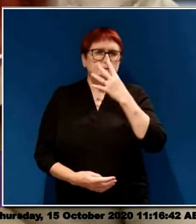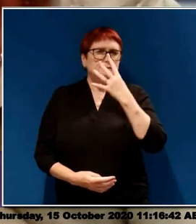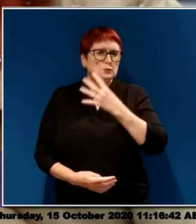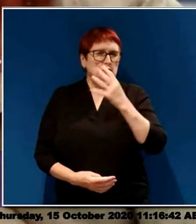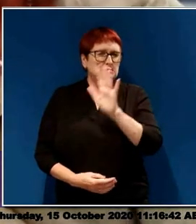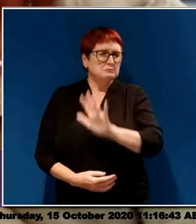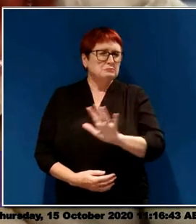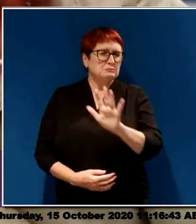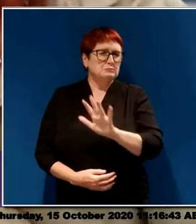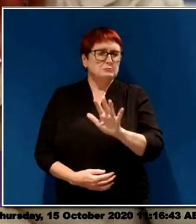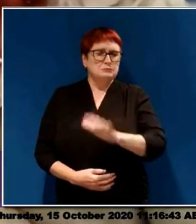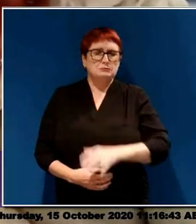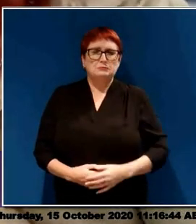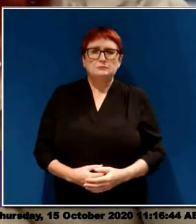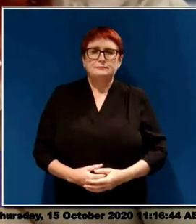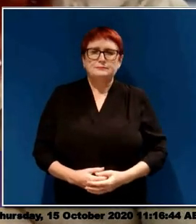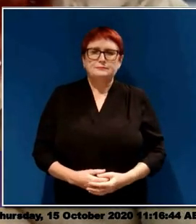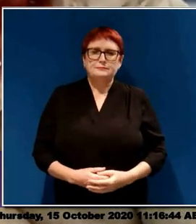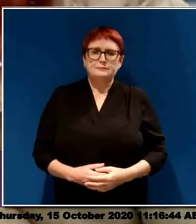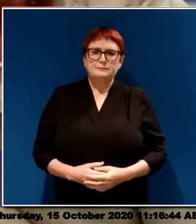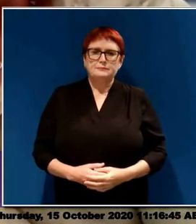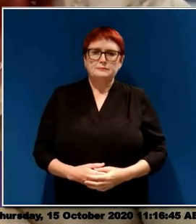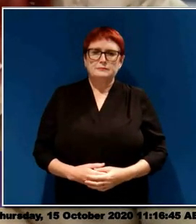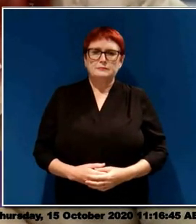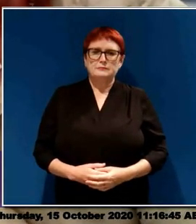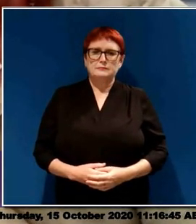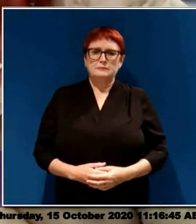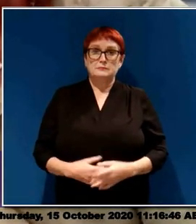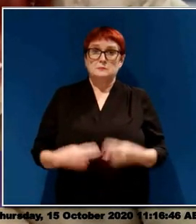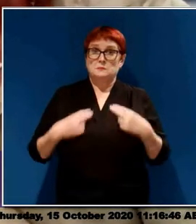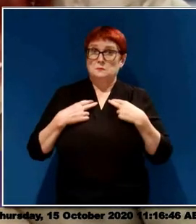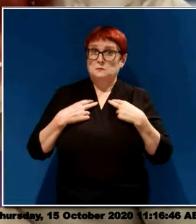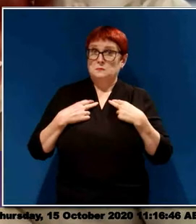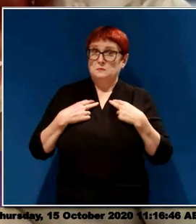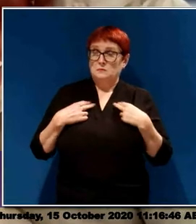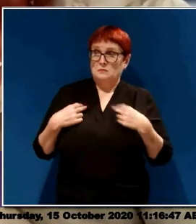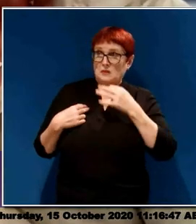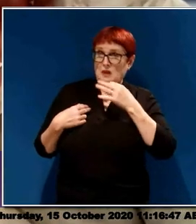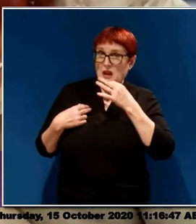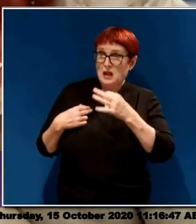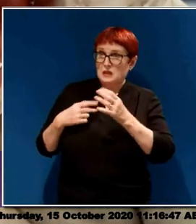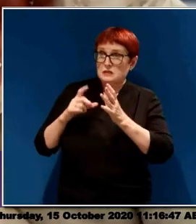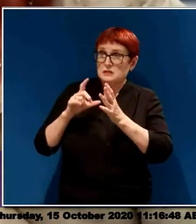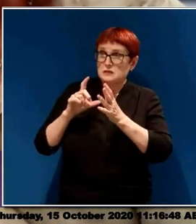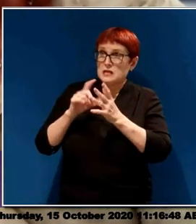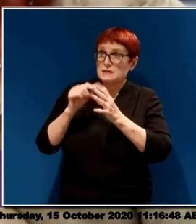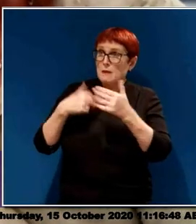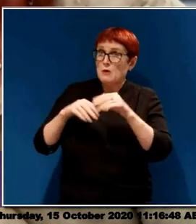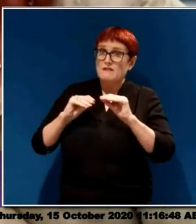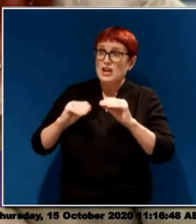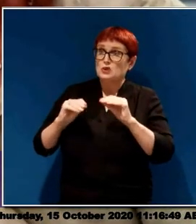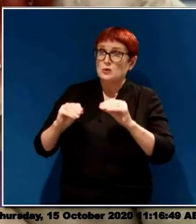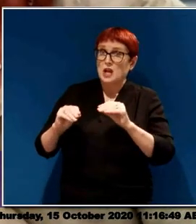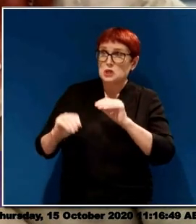And was there follow-up from the Department of Education about him after that? No.